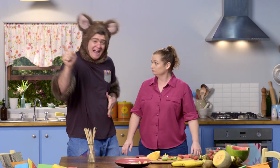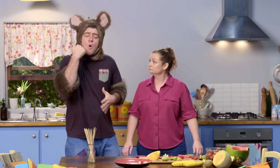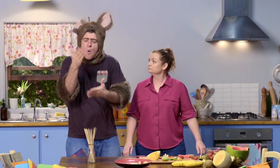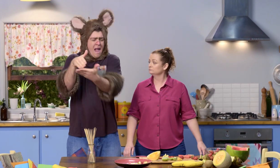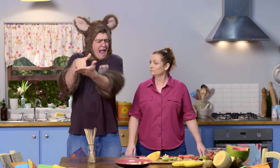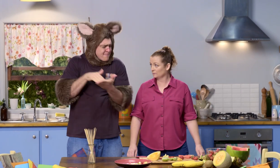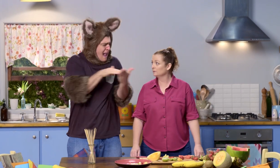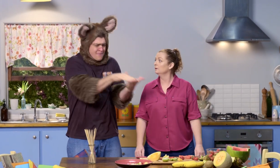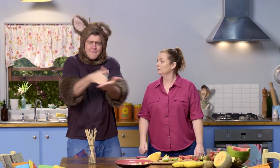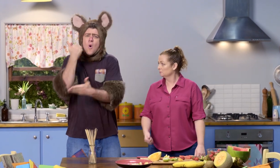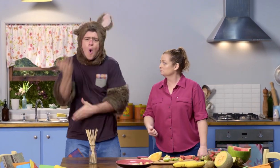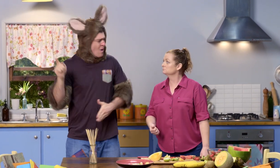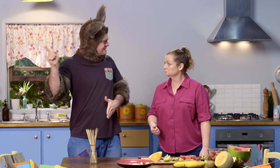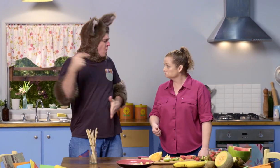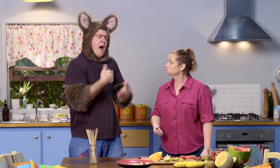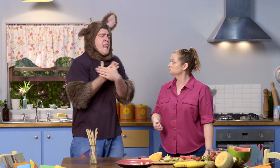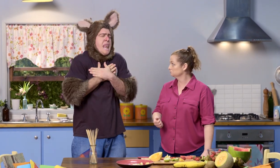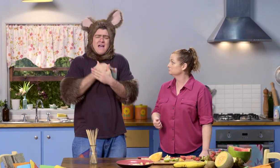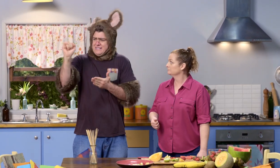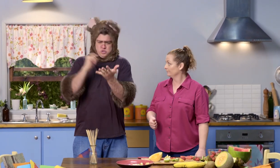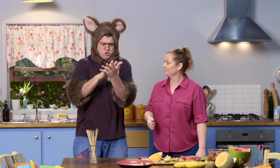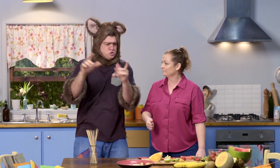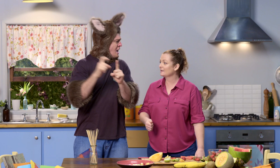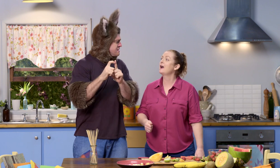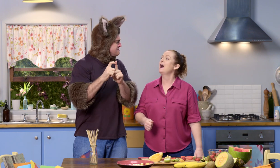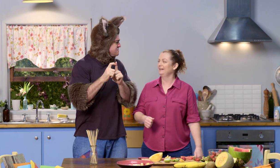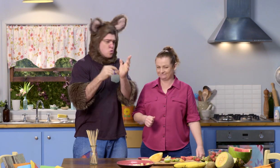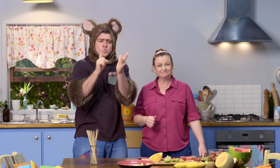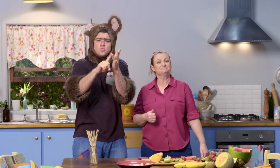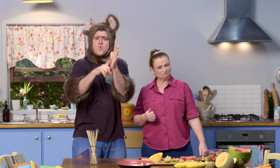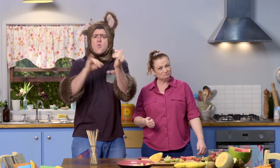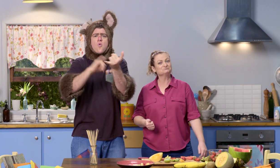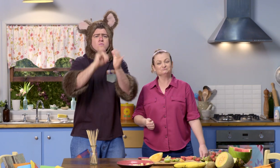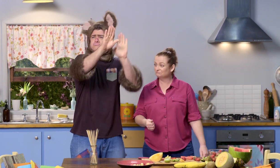He's always helping everyone. Oh, I love his shed and all the tools he has in it.